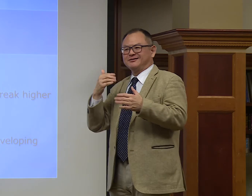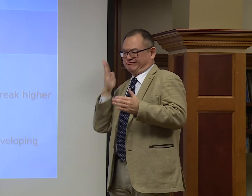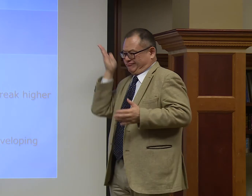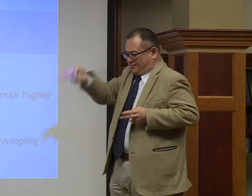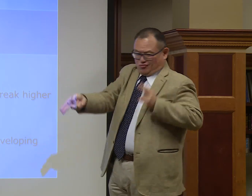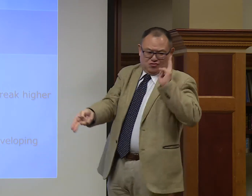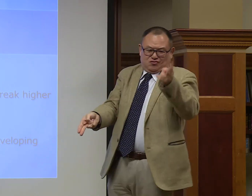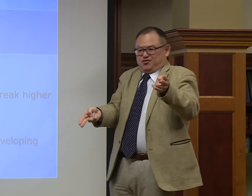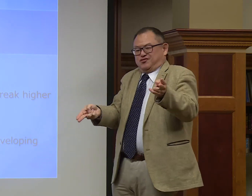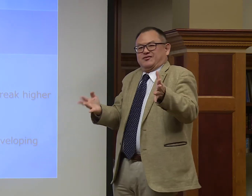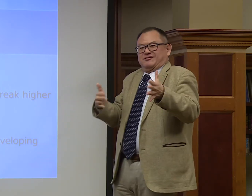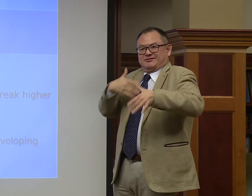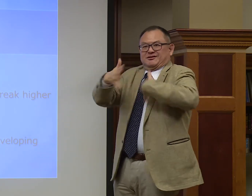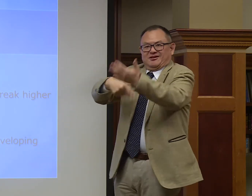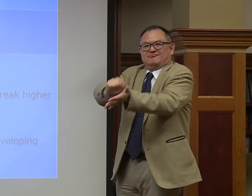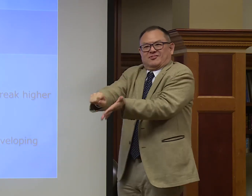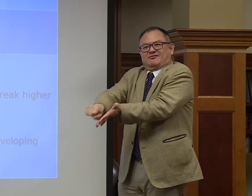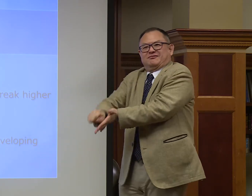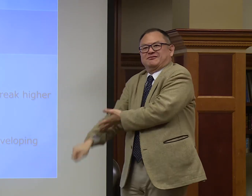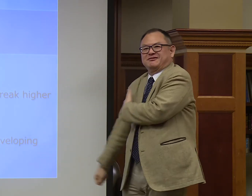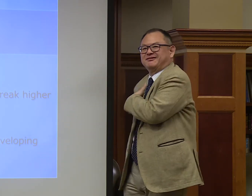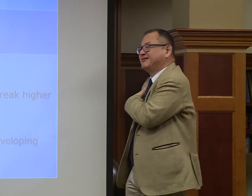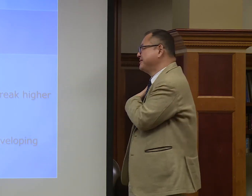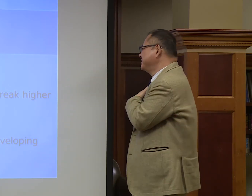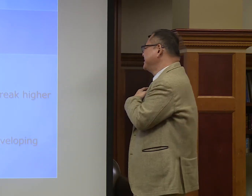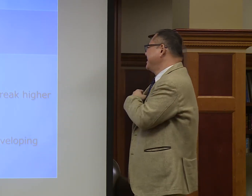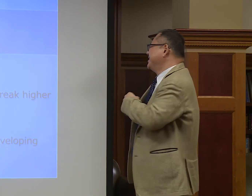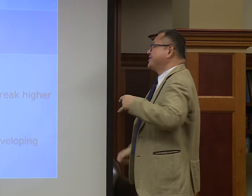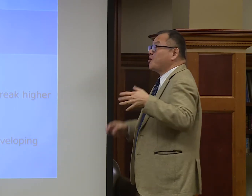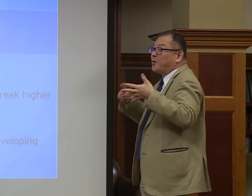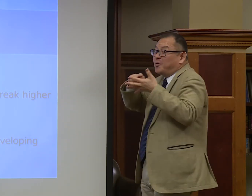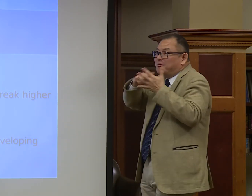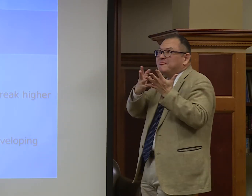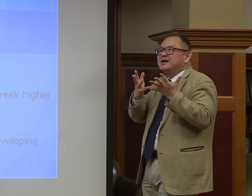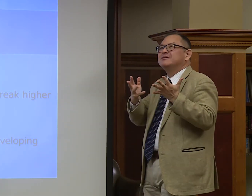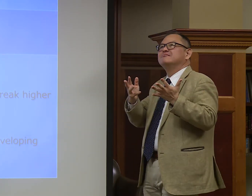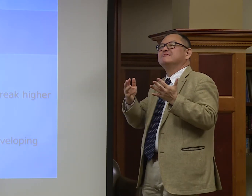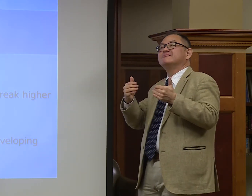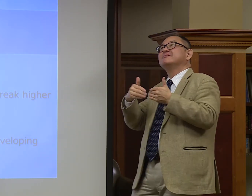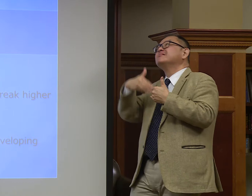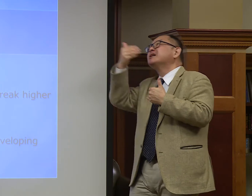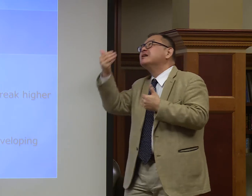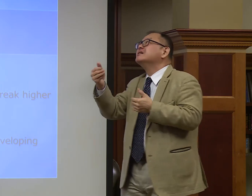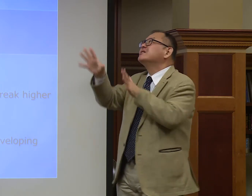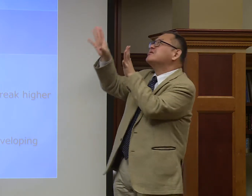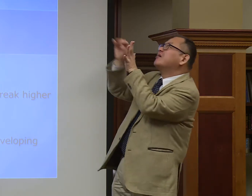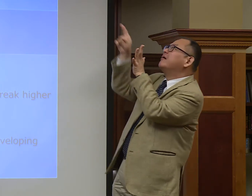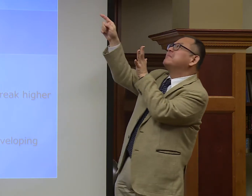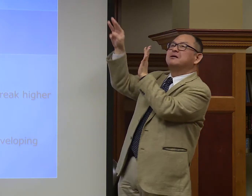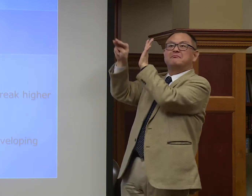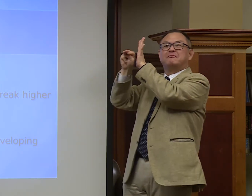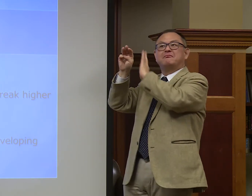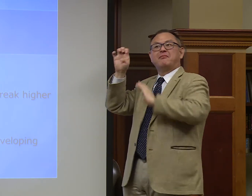Well, you know, I was the pioneer for this work and the merging of the two.